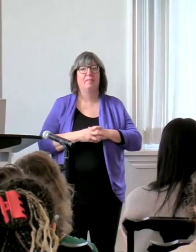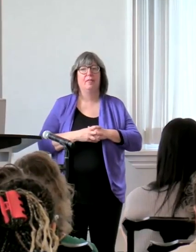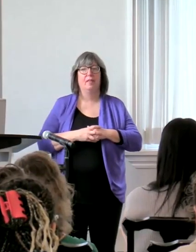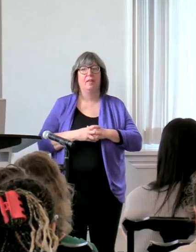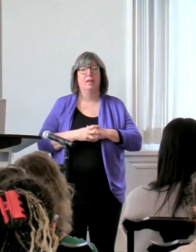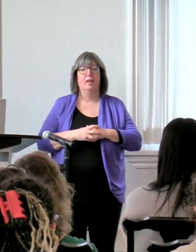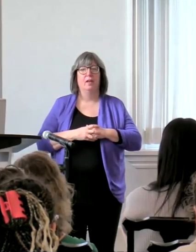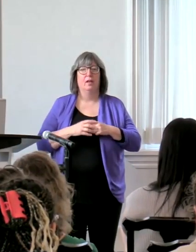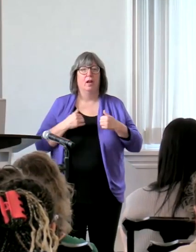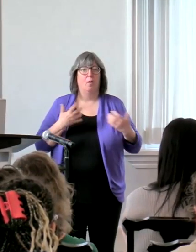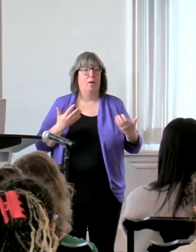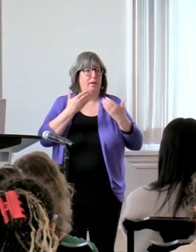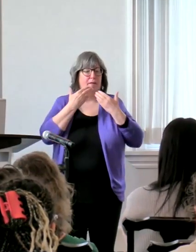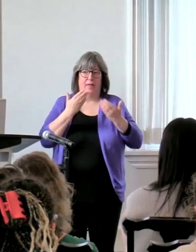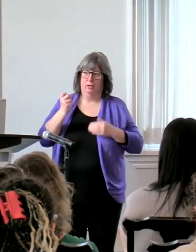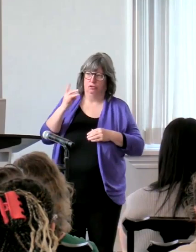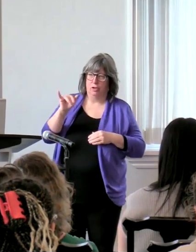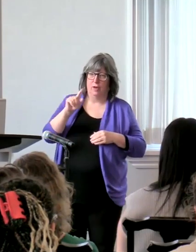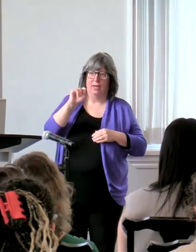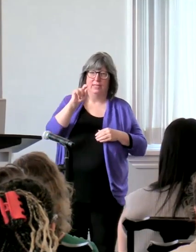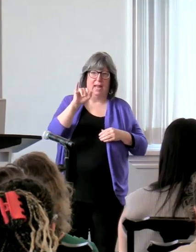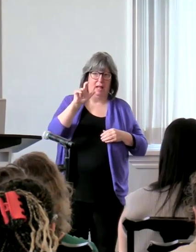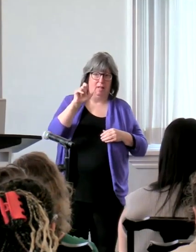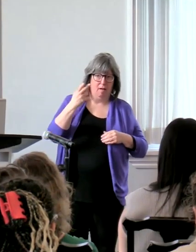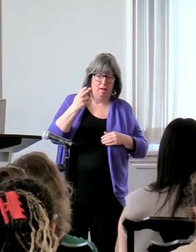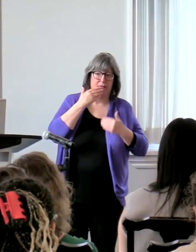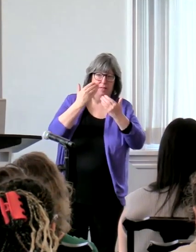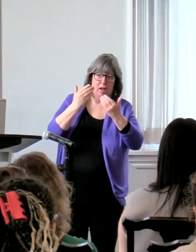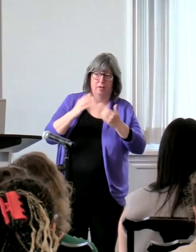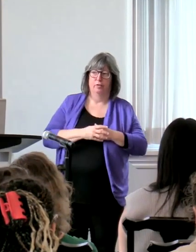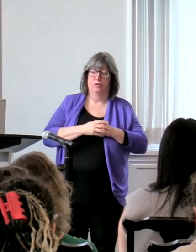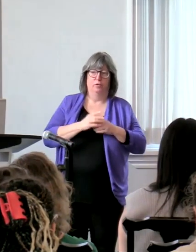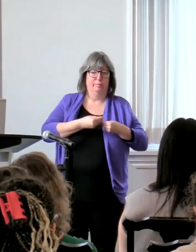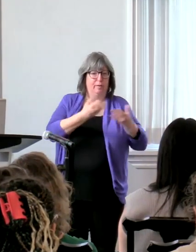I just wanted to thank Sherry and Taylah for passing out the awards.